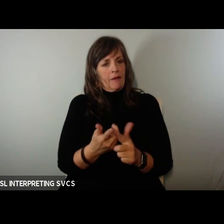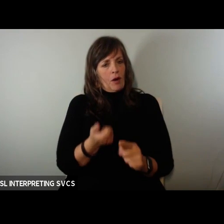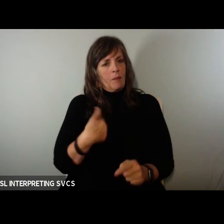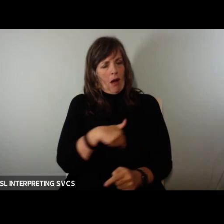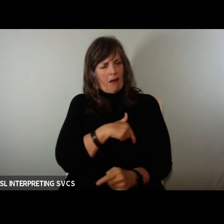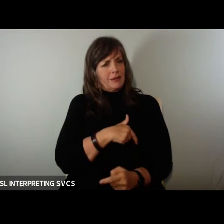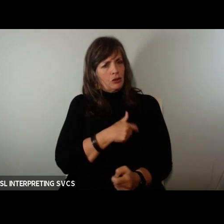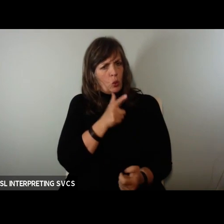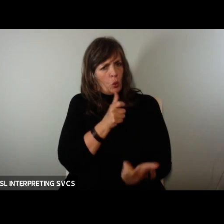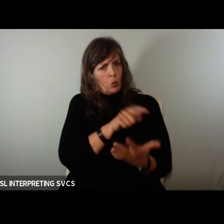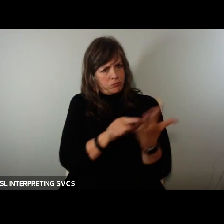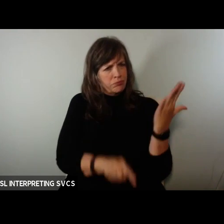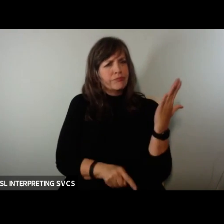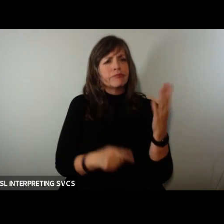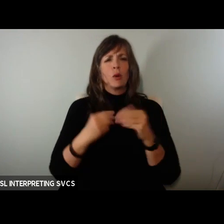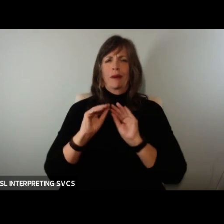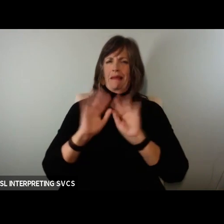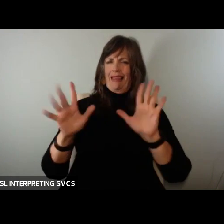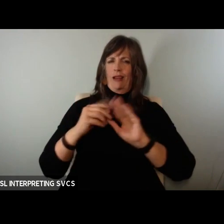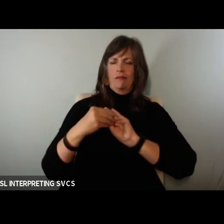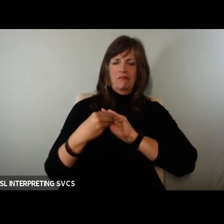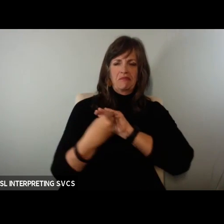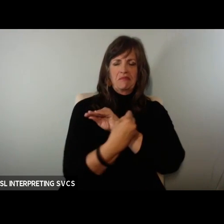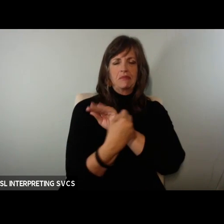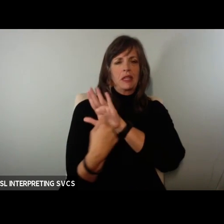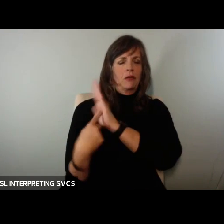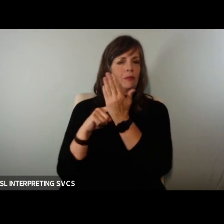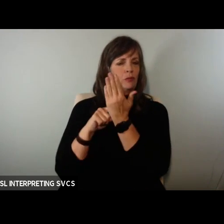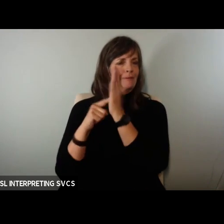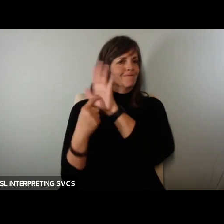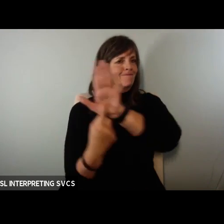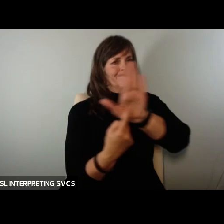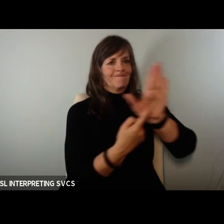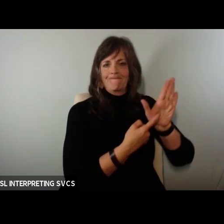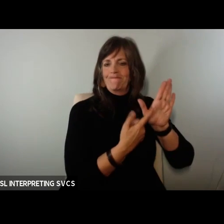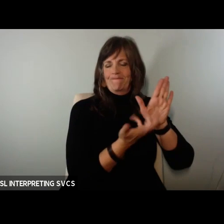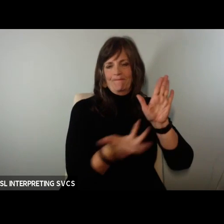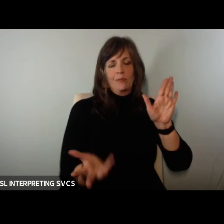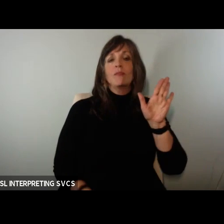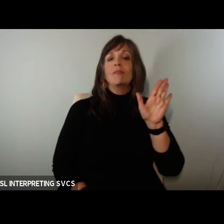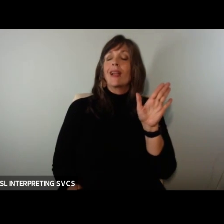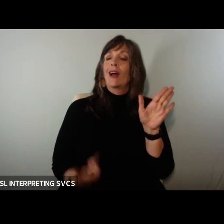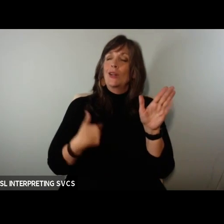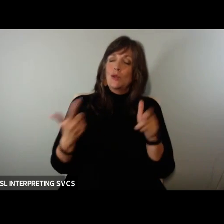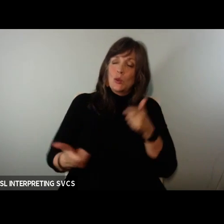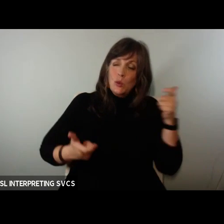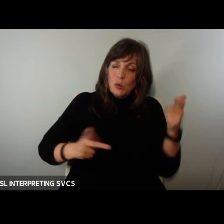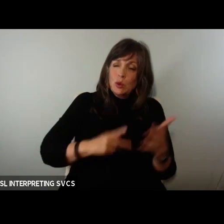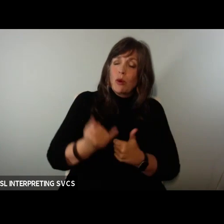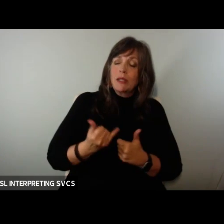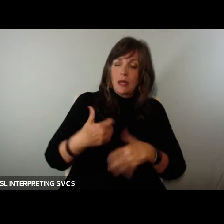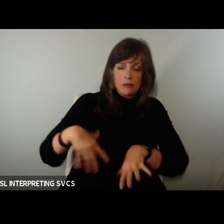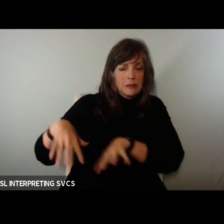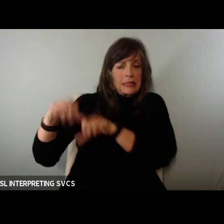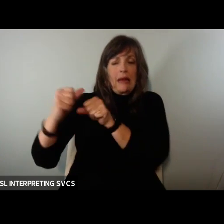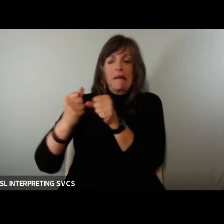It's been a huge project, it has taken up a lot of my time, a lot of my whole team's time, but we're really grateful for it.